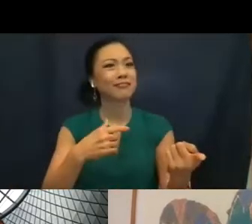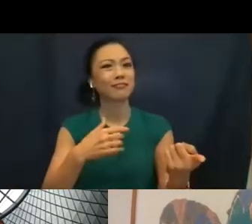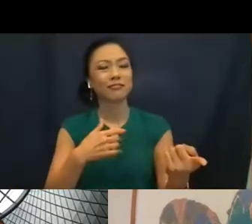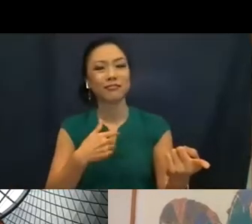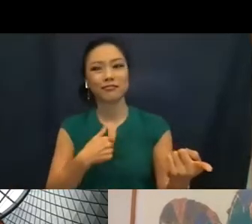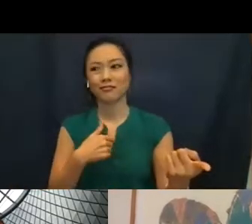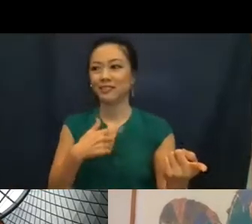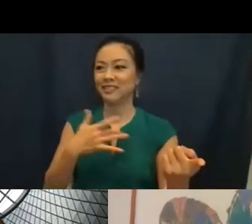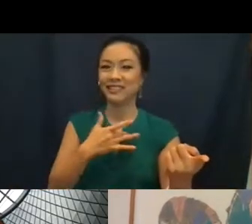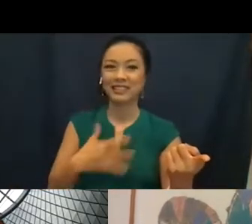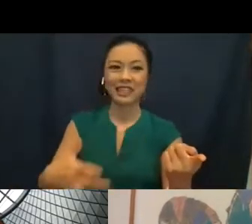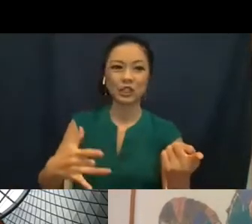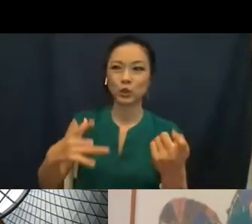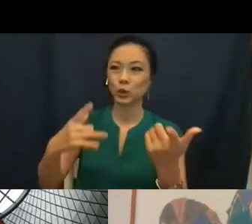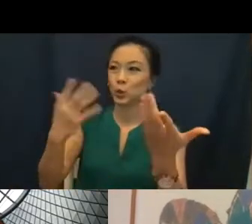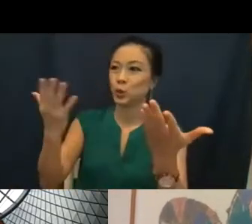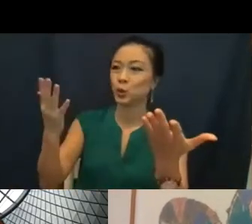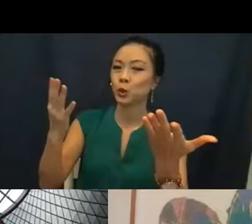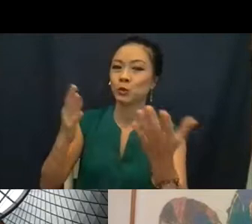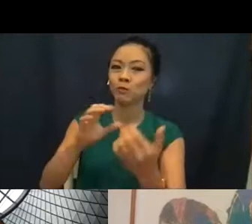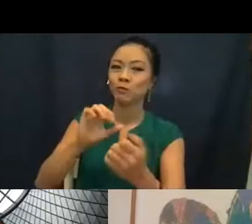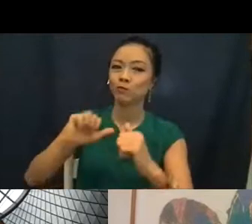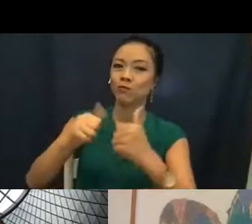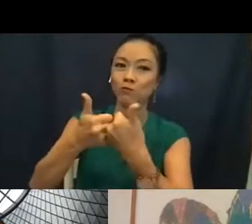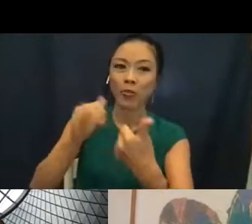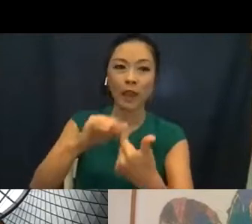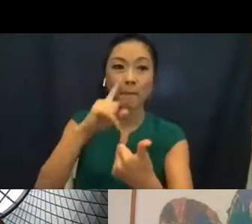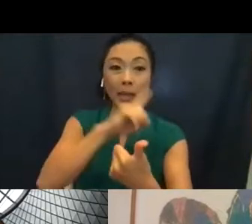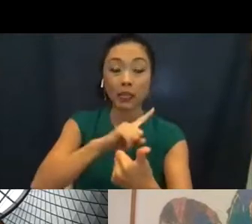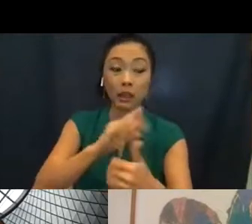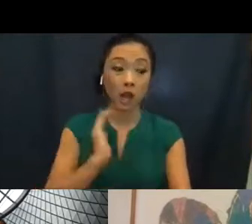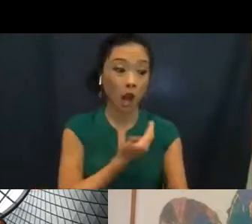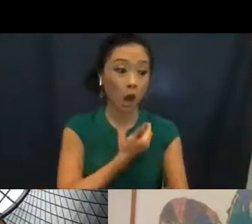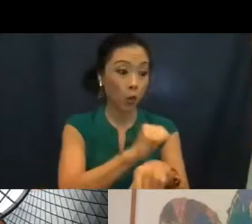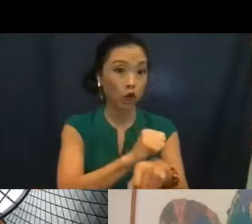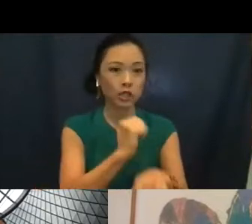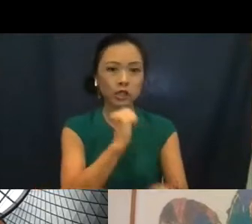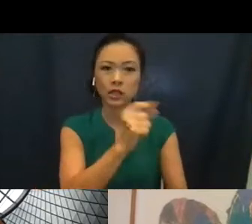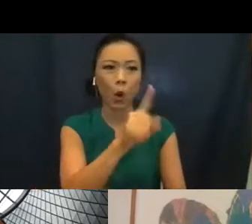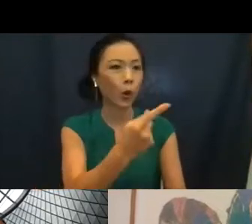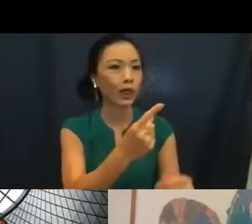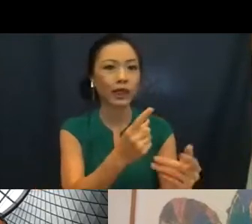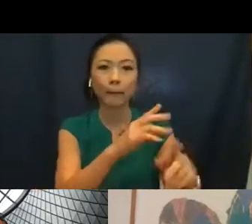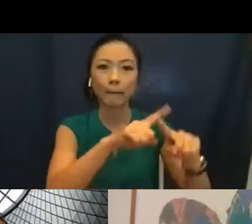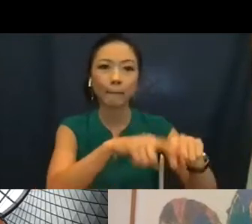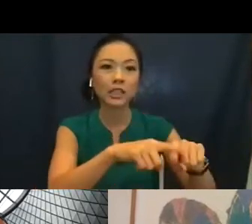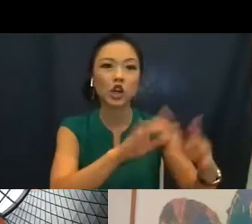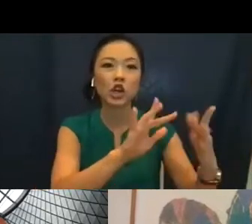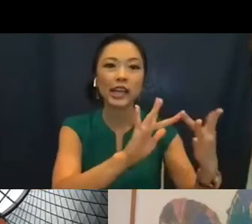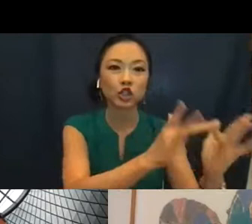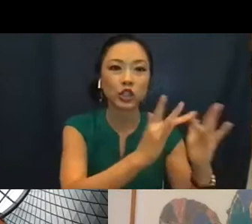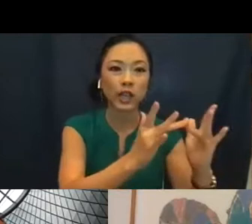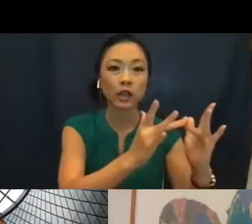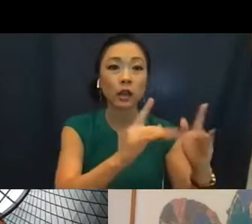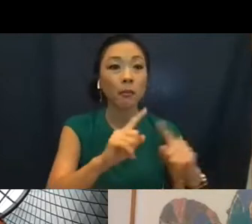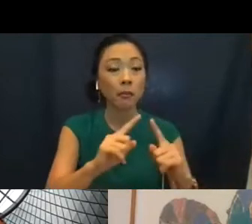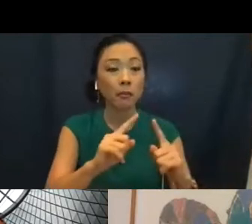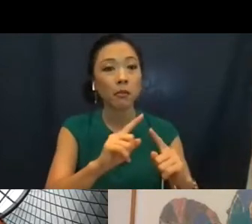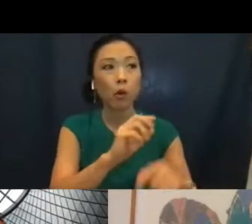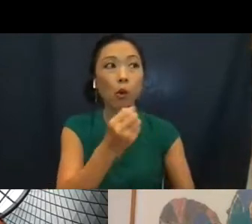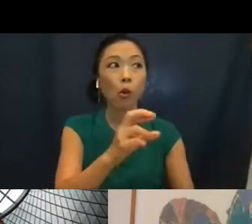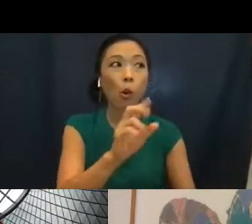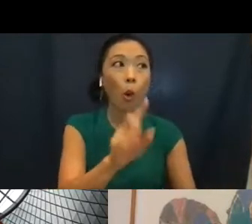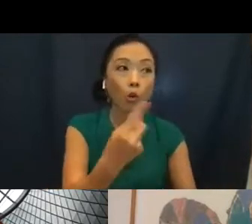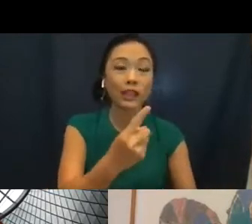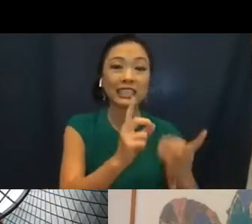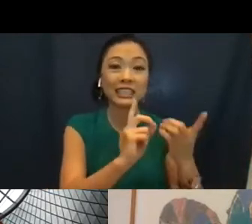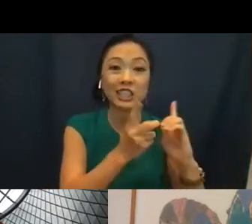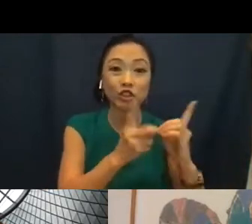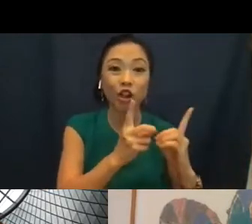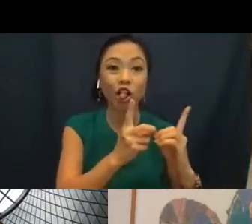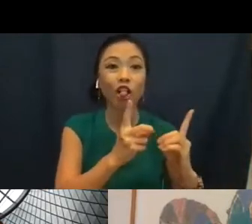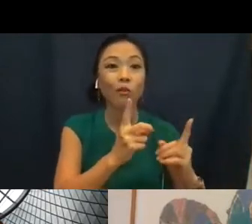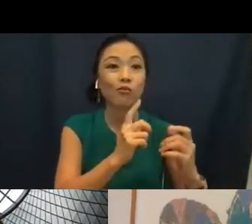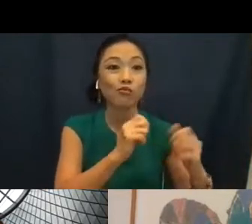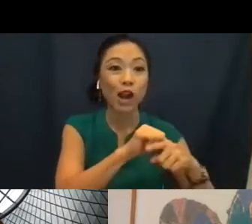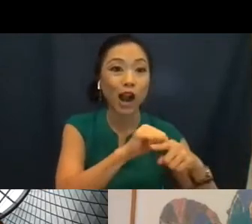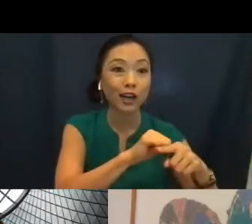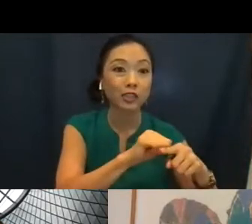we only do isn't Internet-based work, or highly digital practices. Actually, I'm interested in taking an historically revisionist approach to the relationship